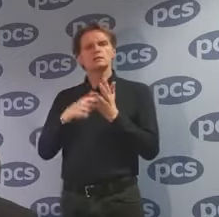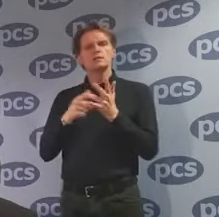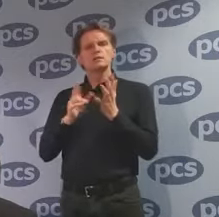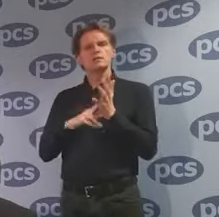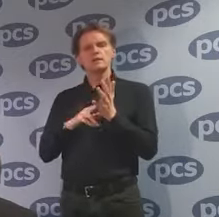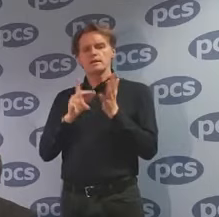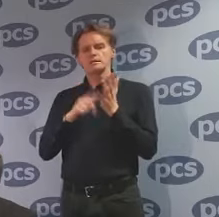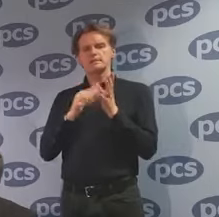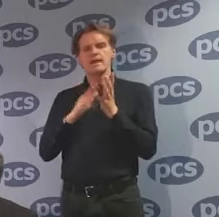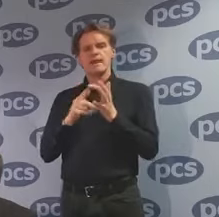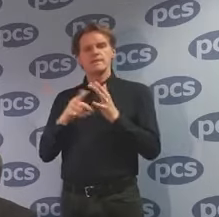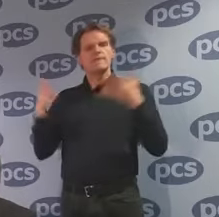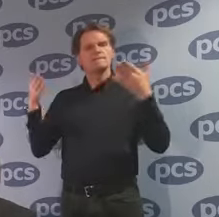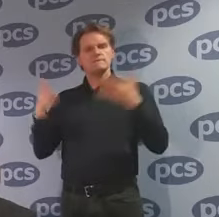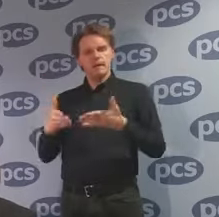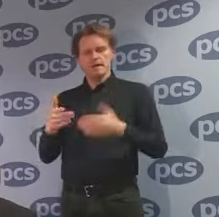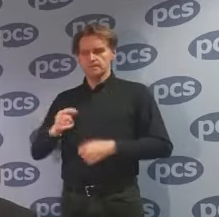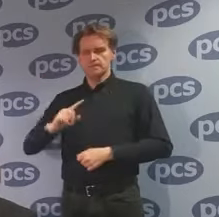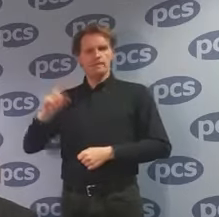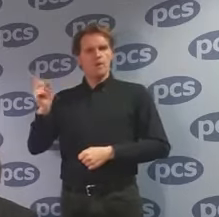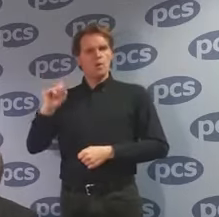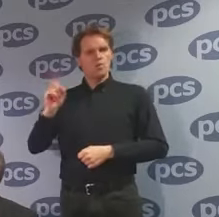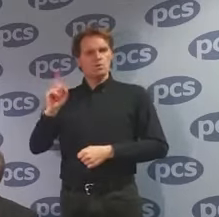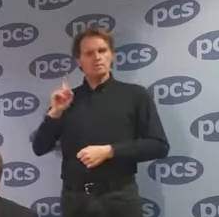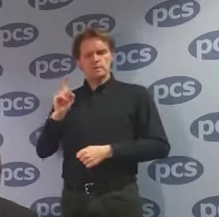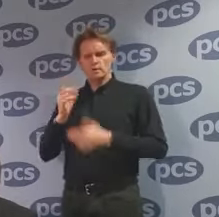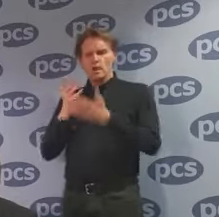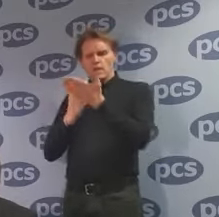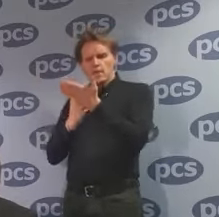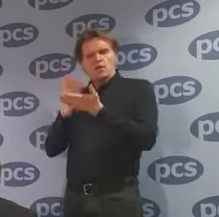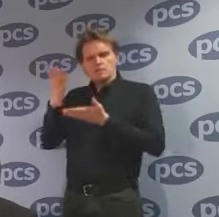the analysis and results of the consultative ballot be circulated to